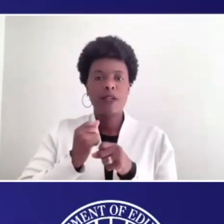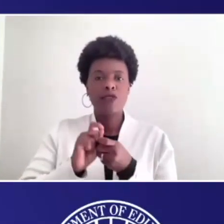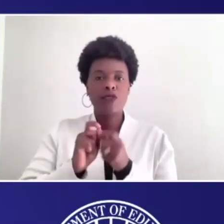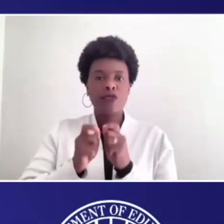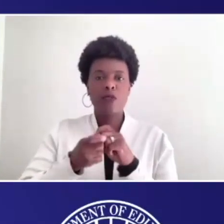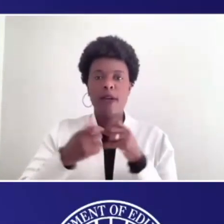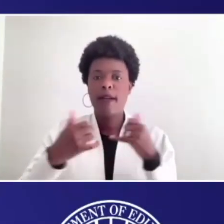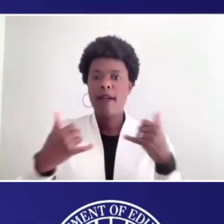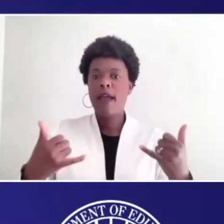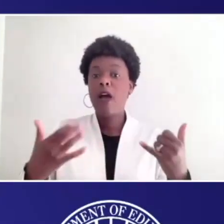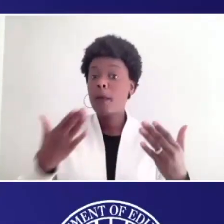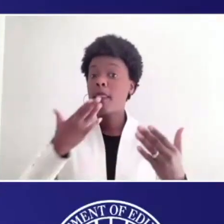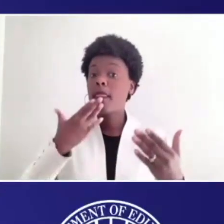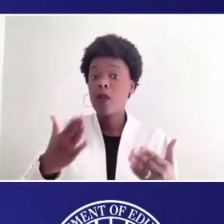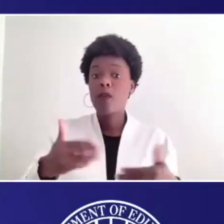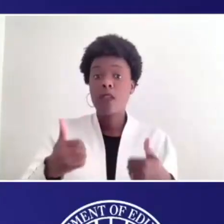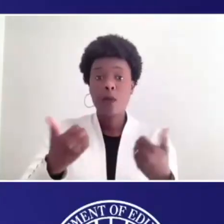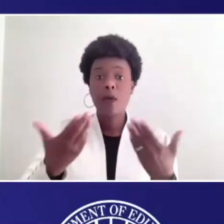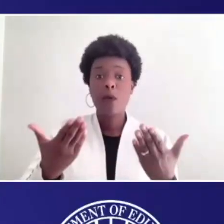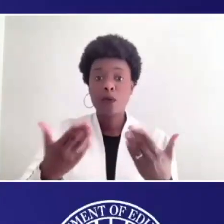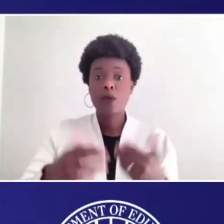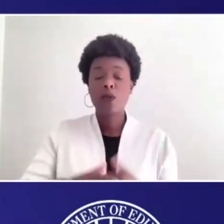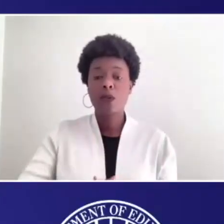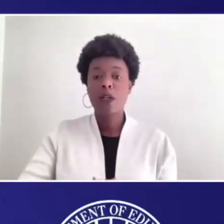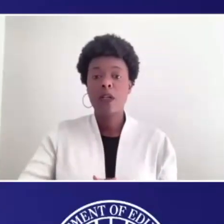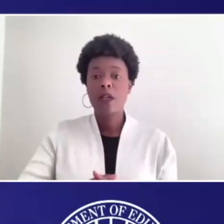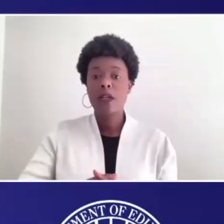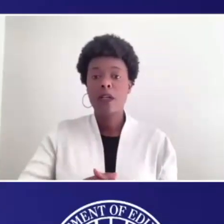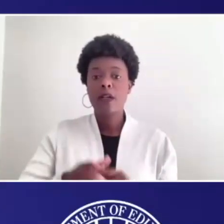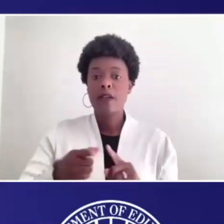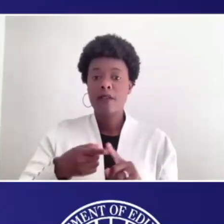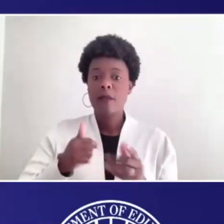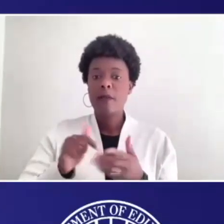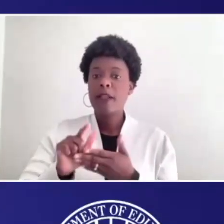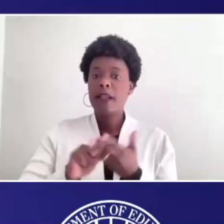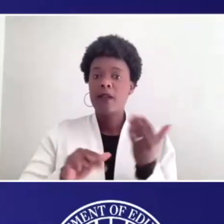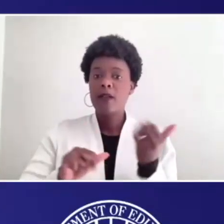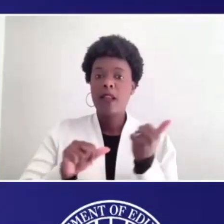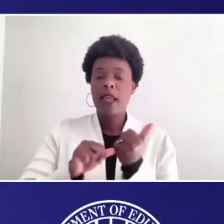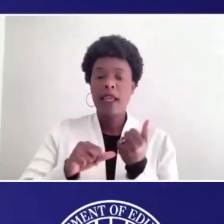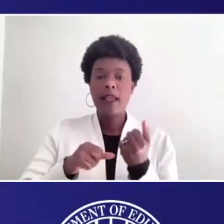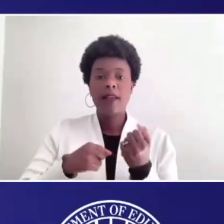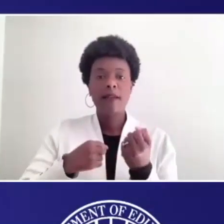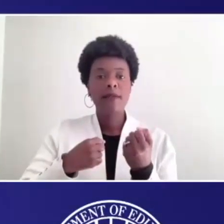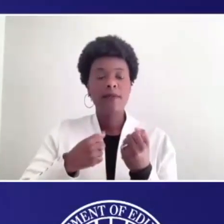So thank you for the proposal from our legal aid constituents, but we are not able to make those changes.